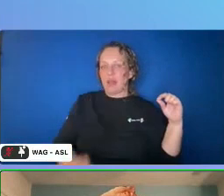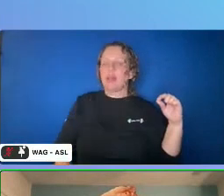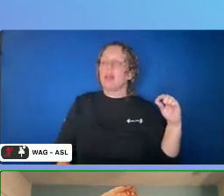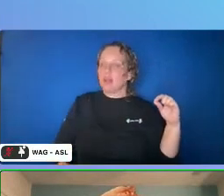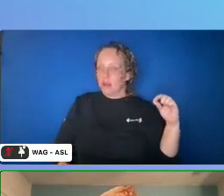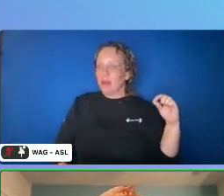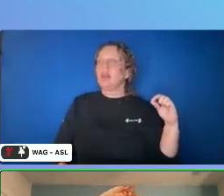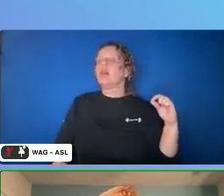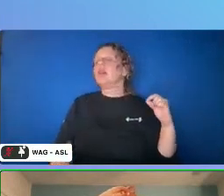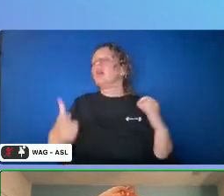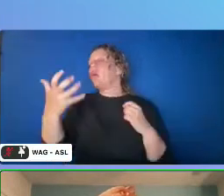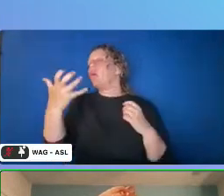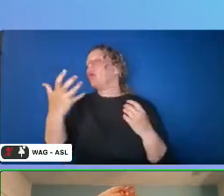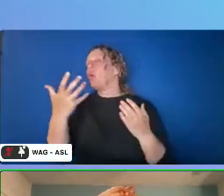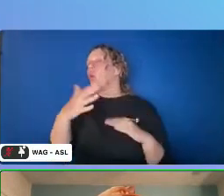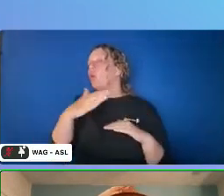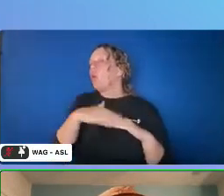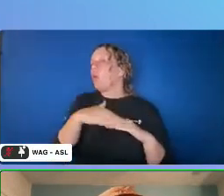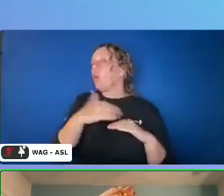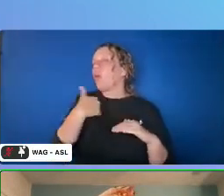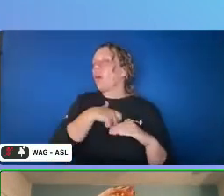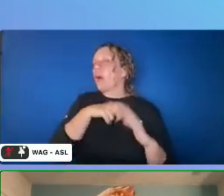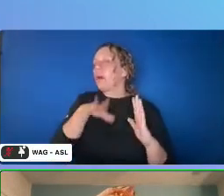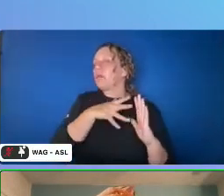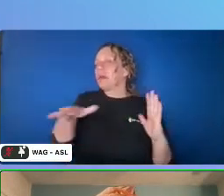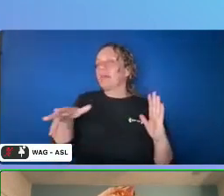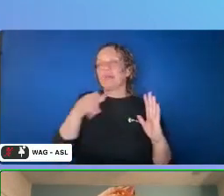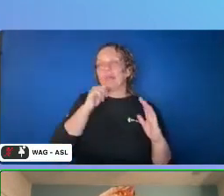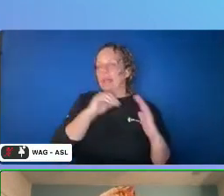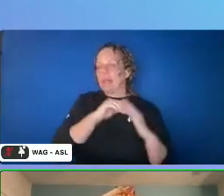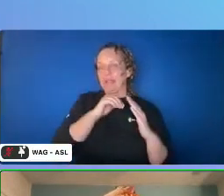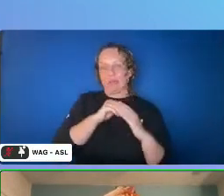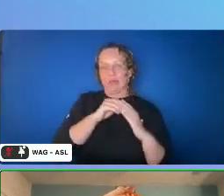we do have a table that is inaccessible, spoiler alert.